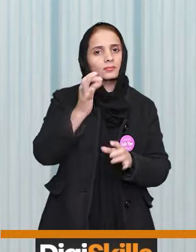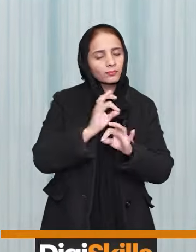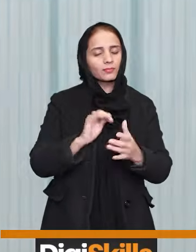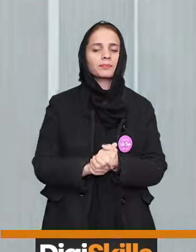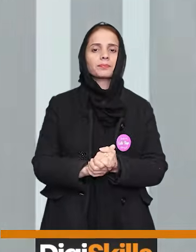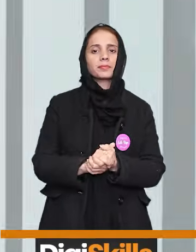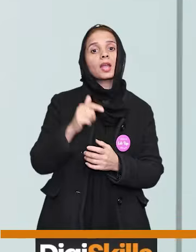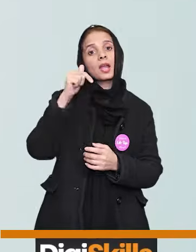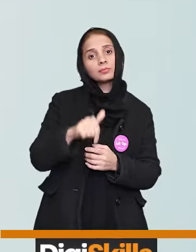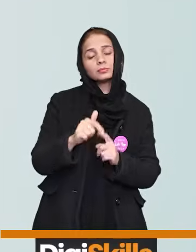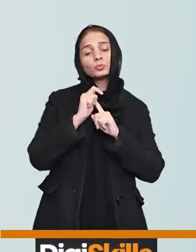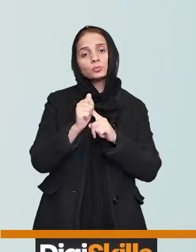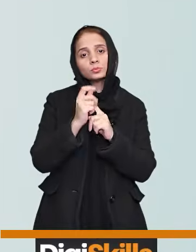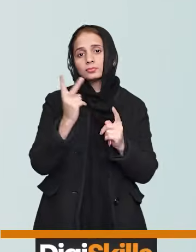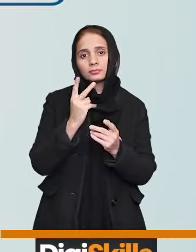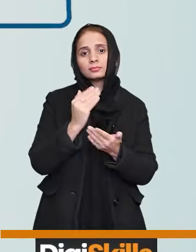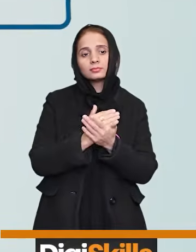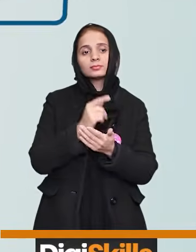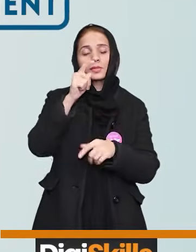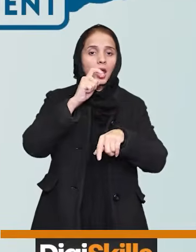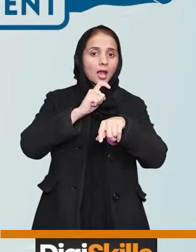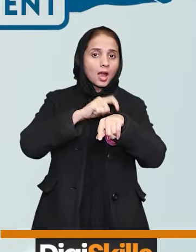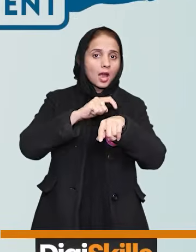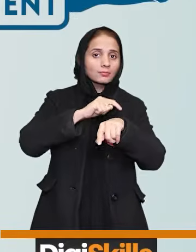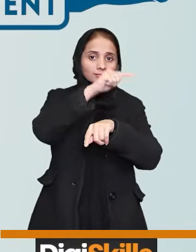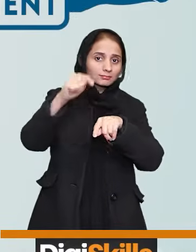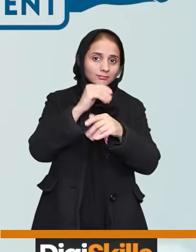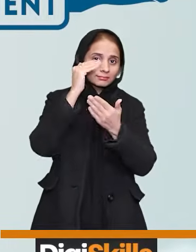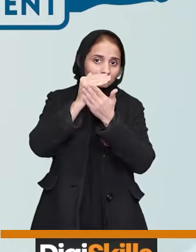Now the most important thing is how do you manage your time?